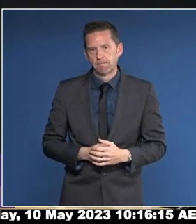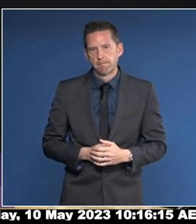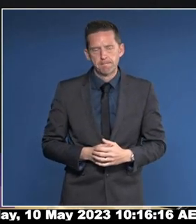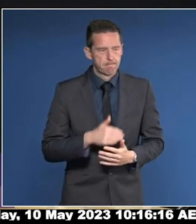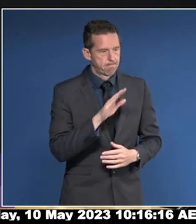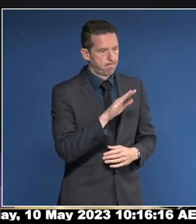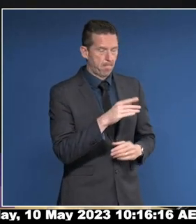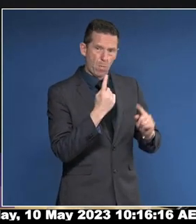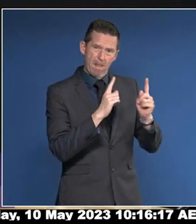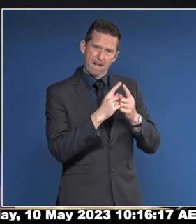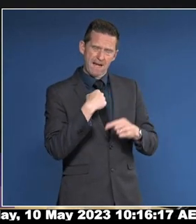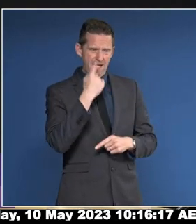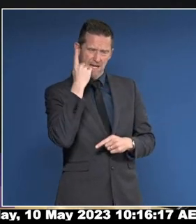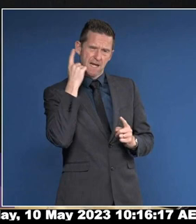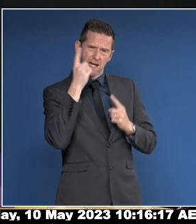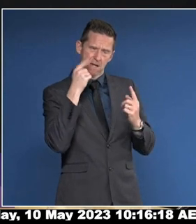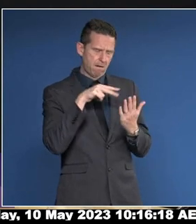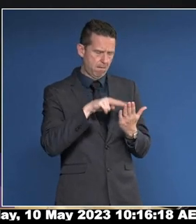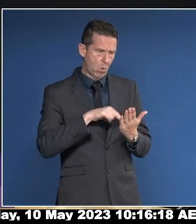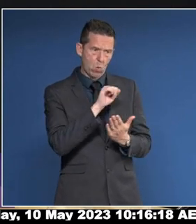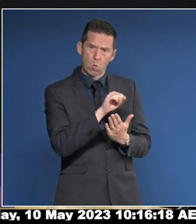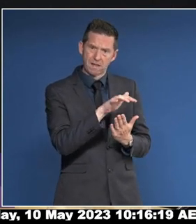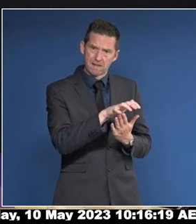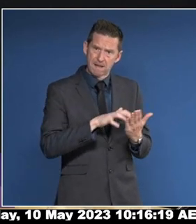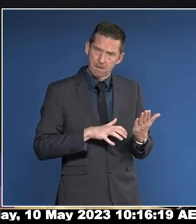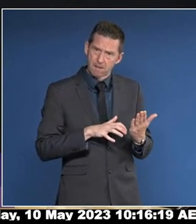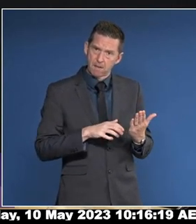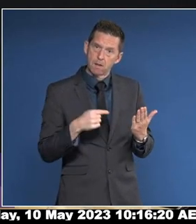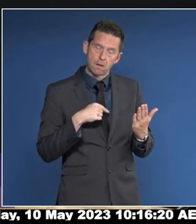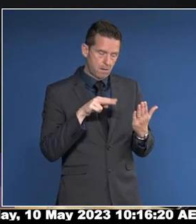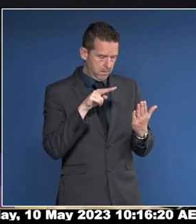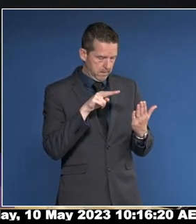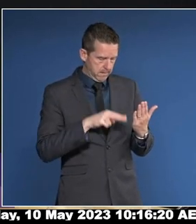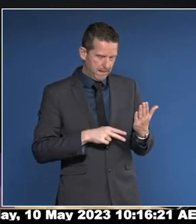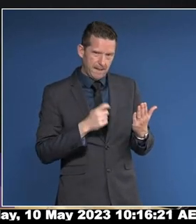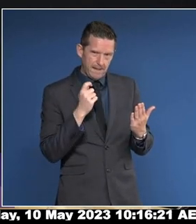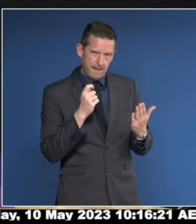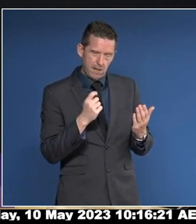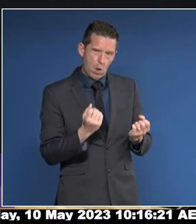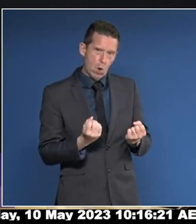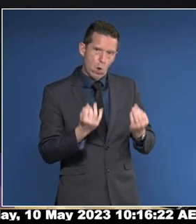me about your statement is there was barely any sort of evidence of reflection in it,